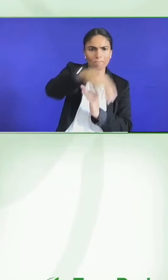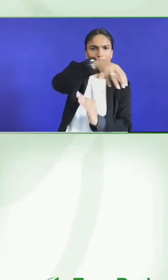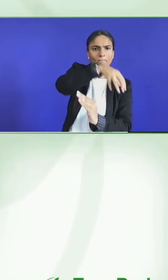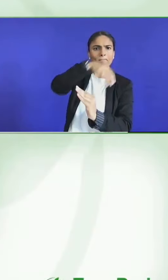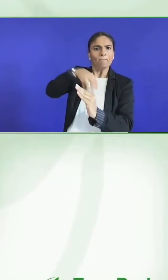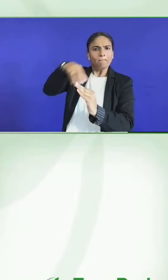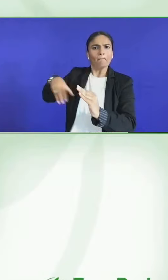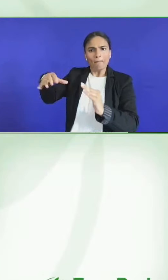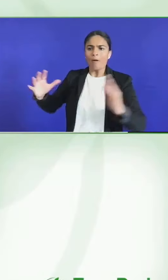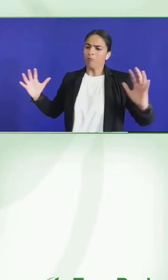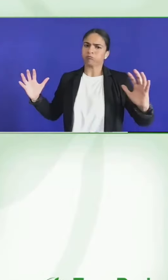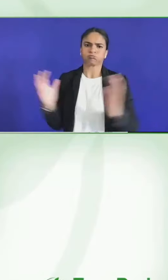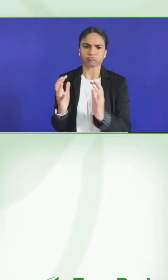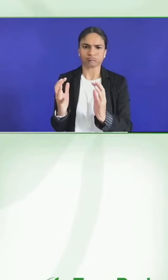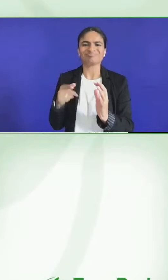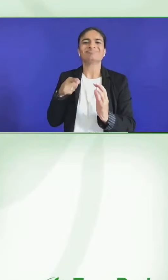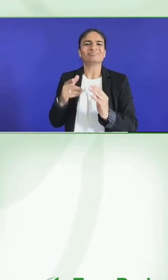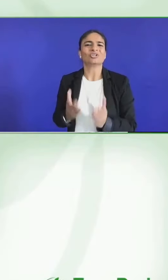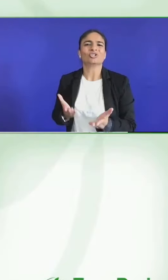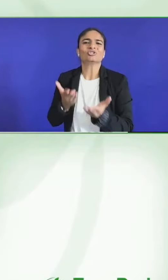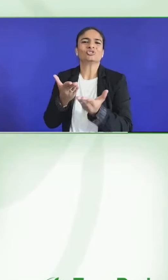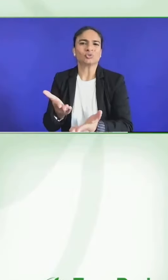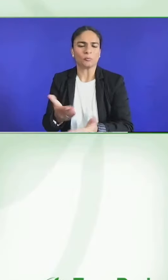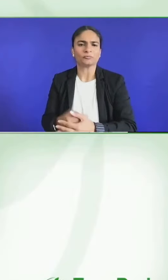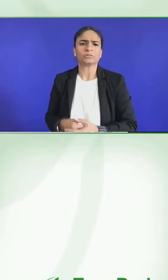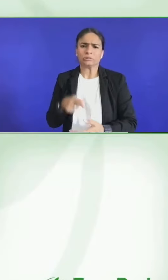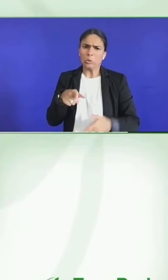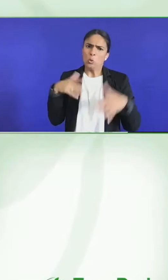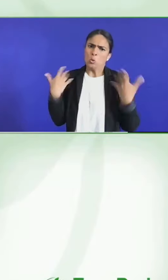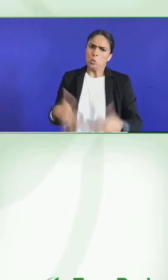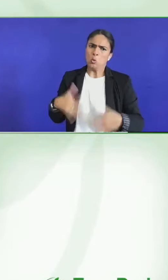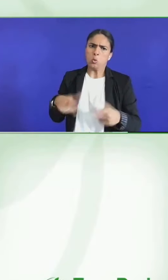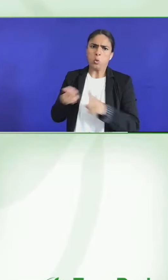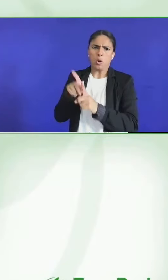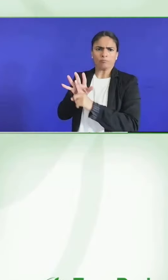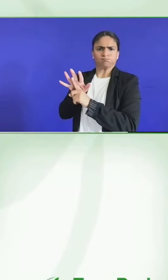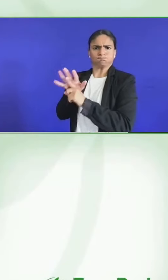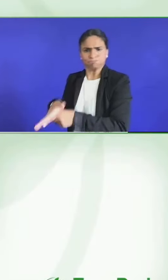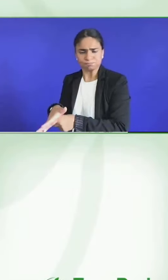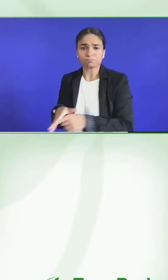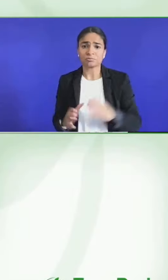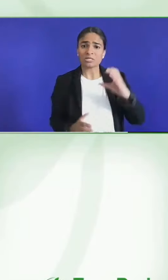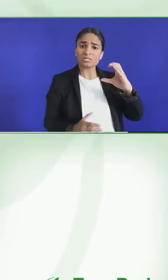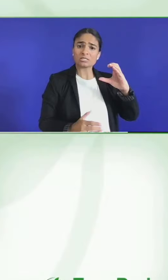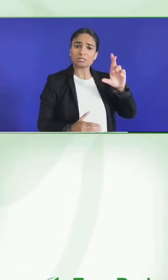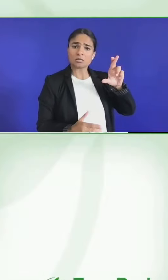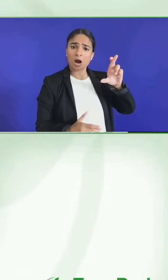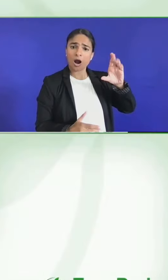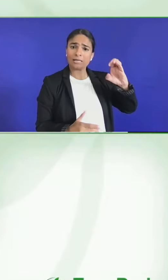I would like to stop it here but I'm very happy to continue the discussion. Thank you.